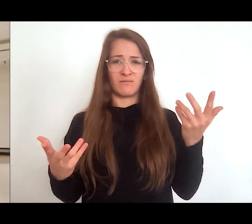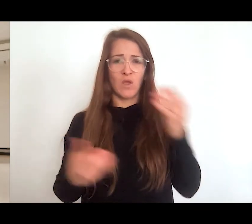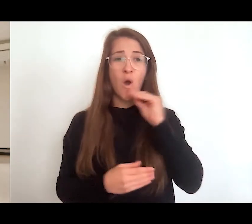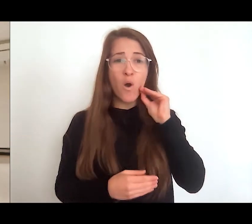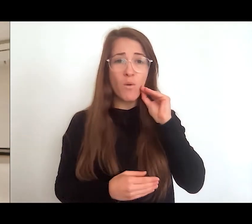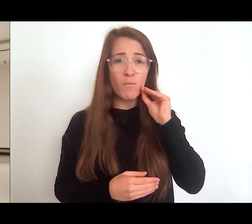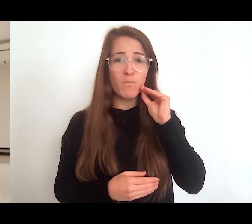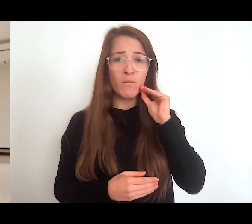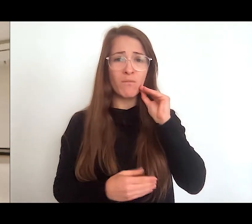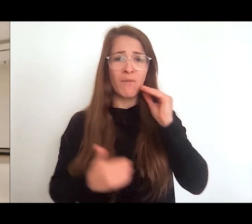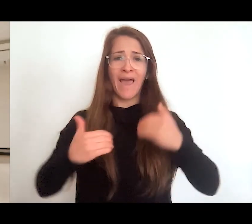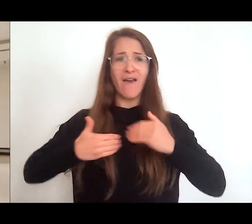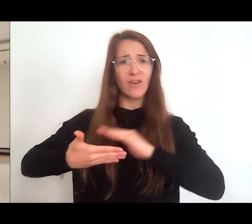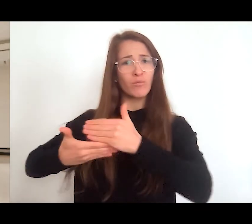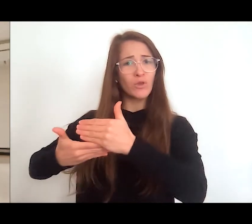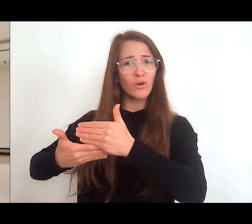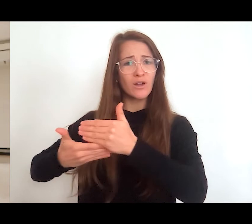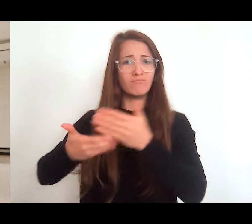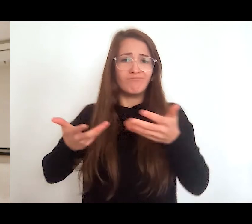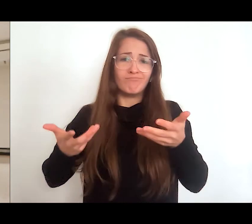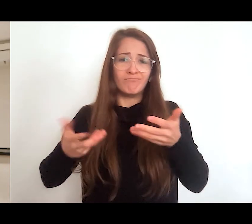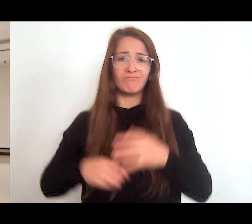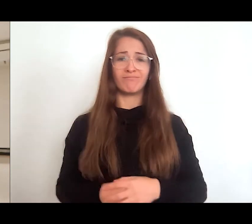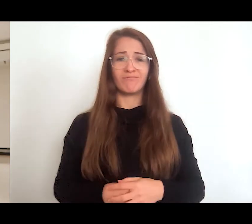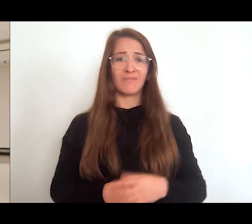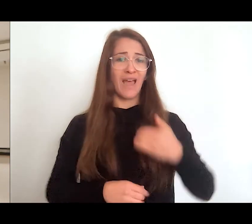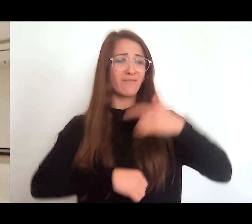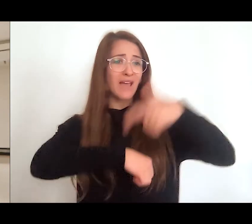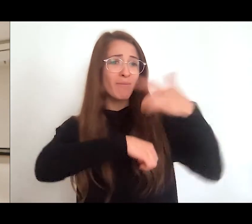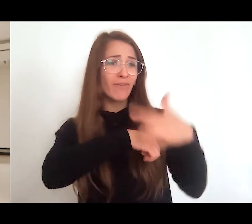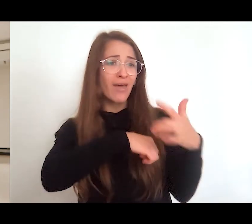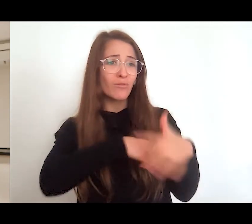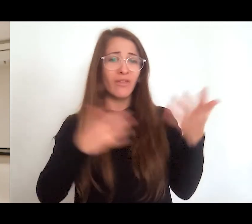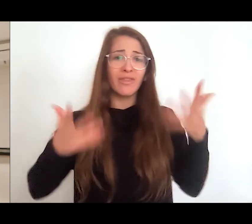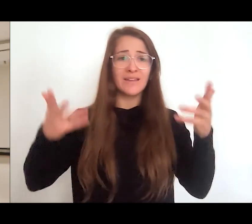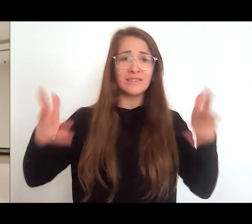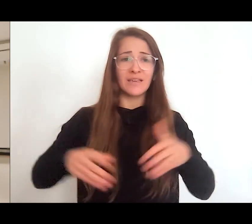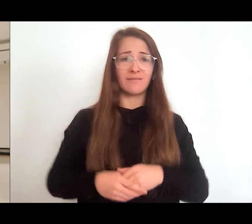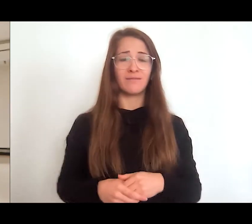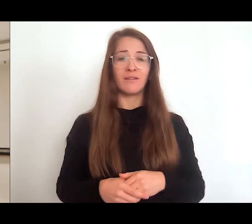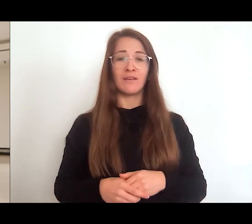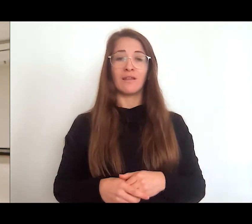LOGISTICS AND NOW THE LOW JUSTICES ARE THEY HOME AND NEAR